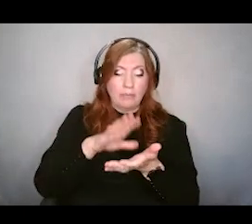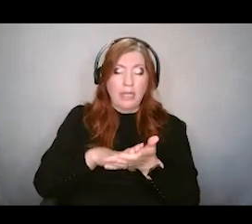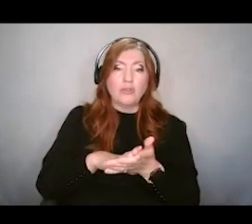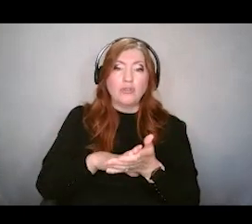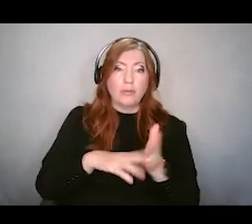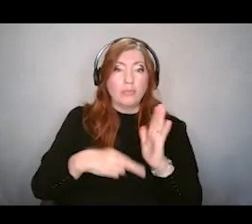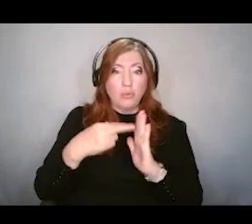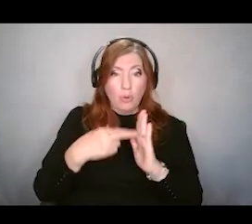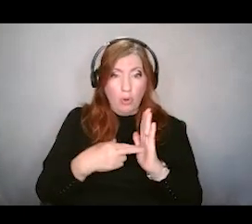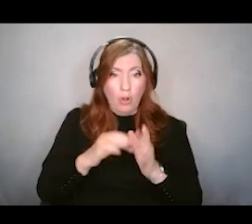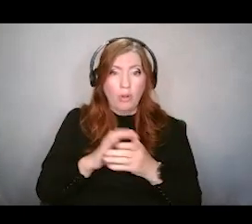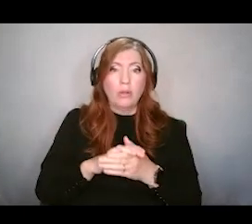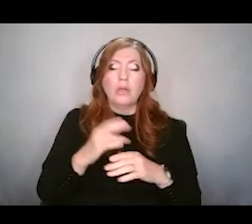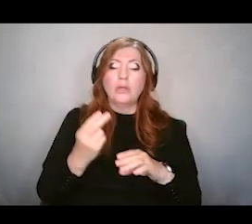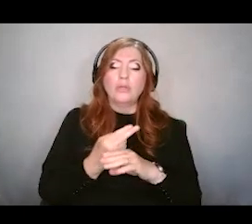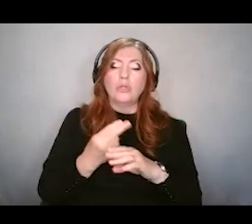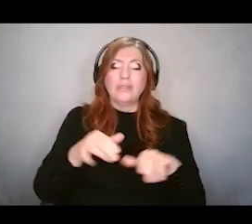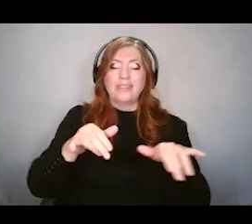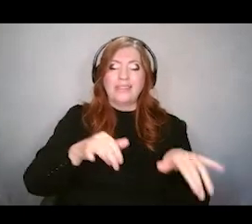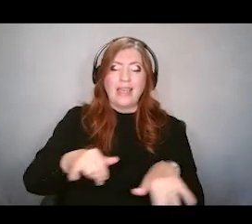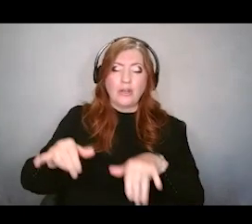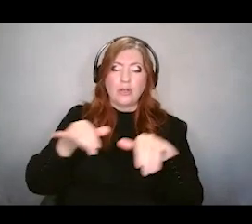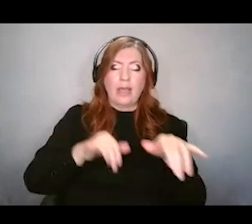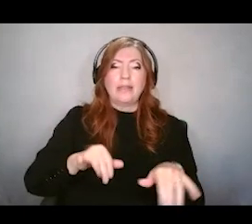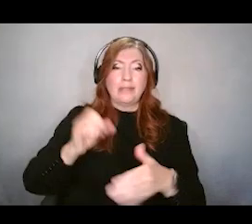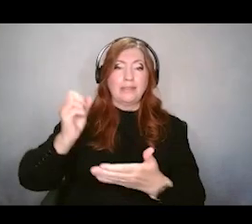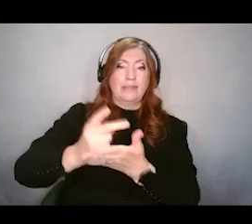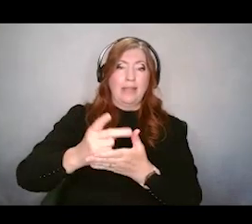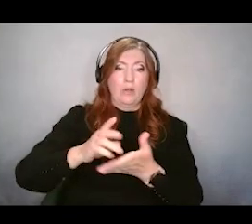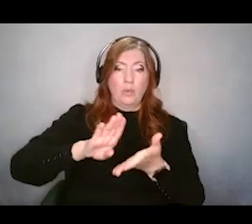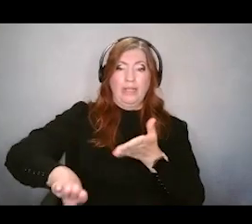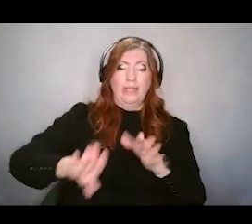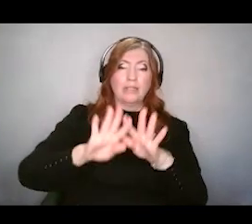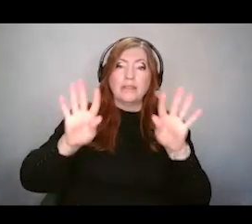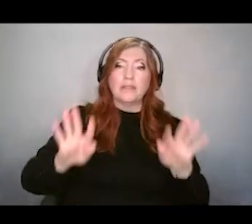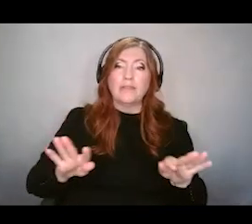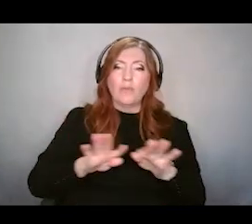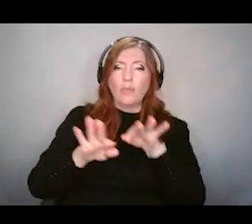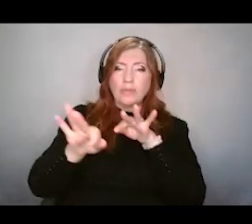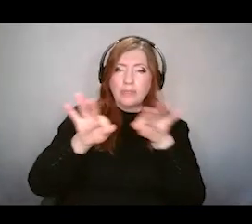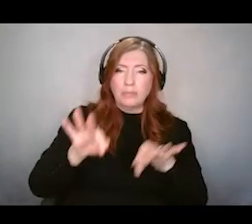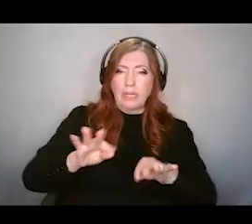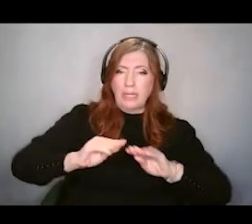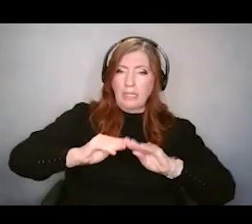Use standardized consent and release forms that clearly explain what information can be shared,